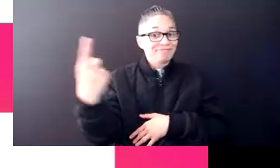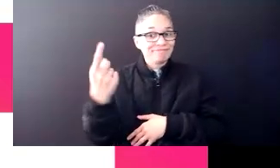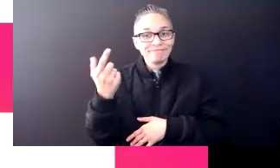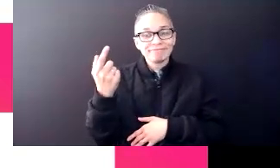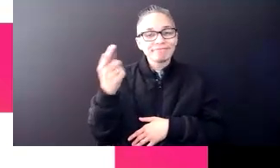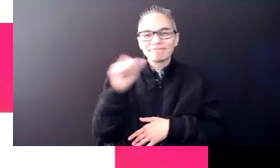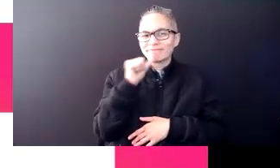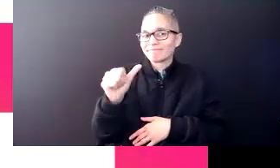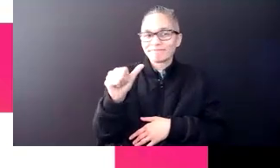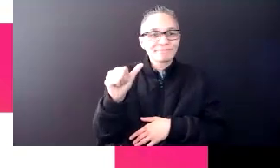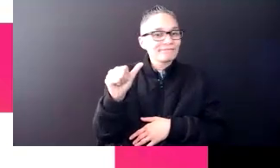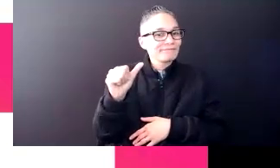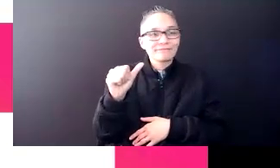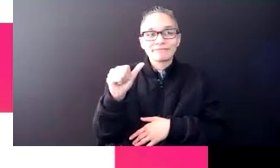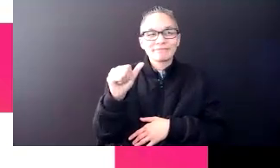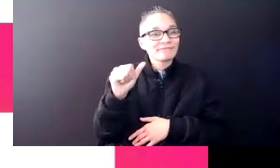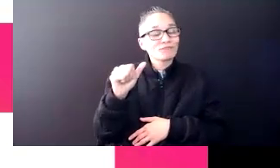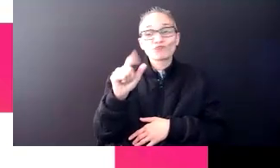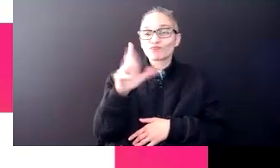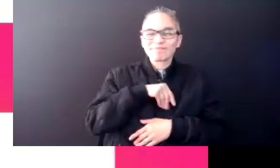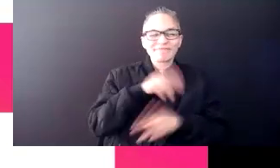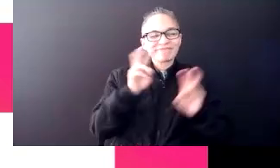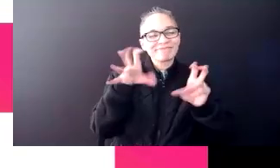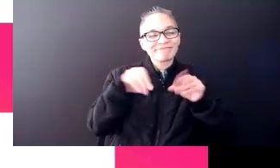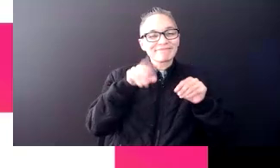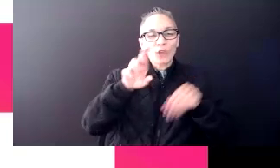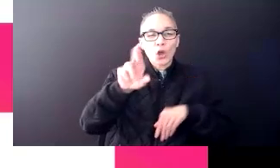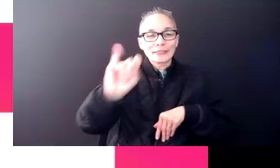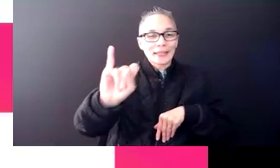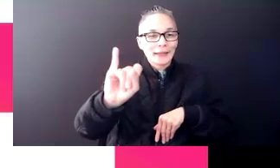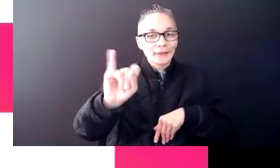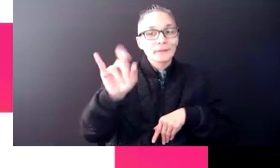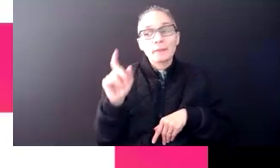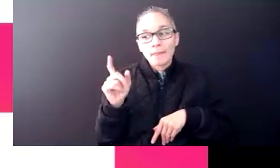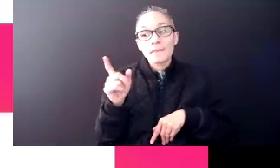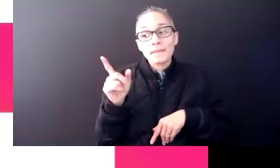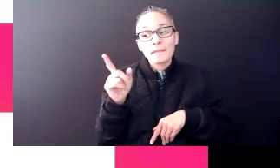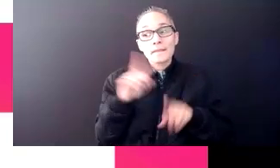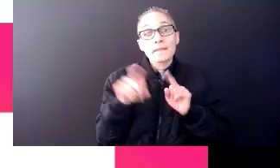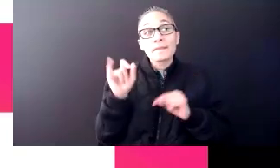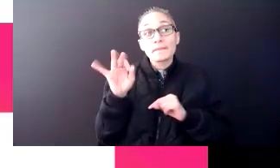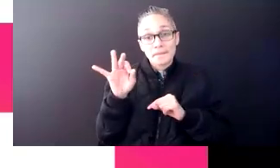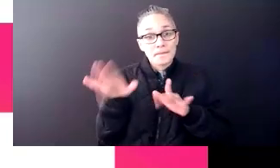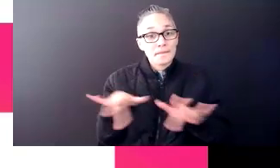are not considered RSI. But if the recorded lectures